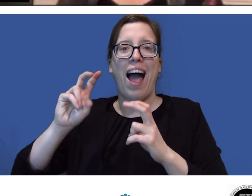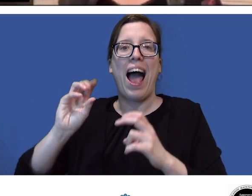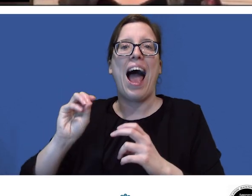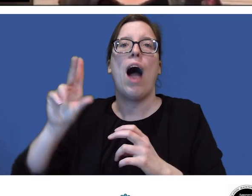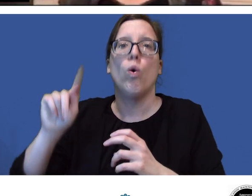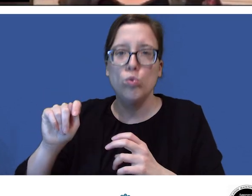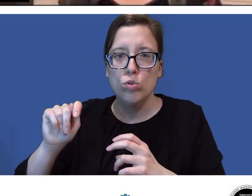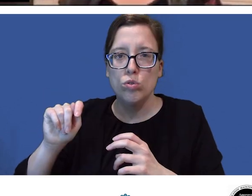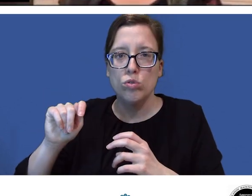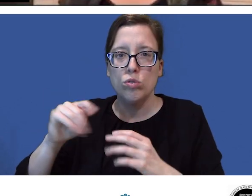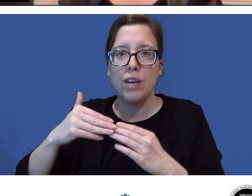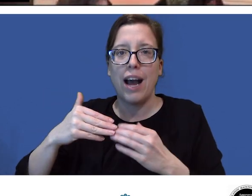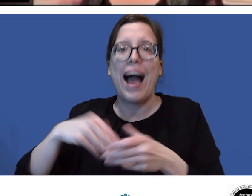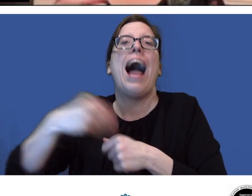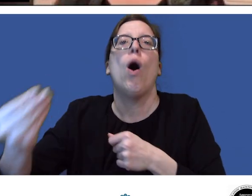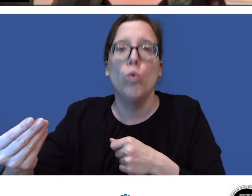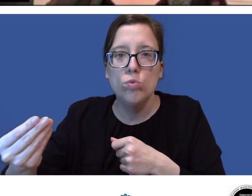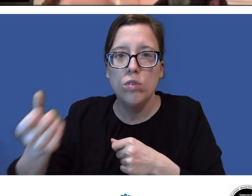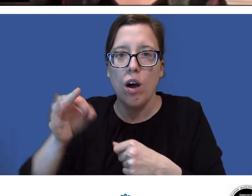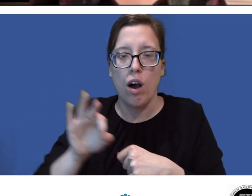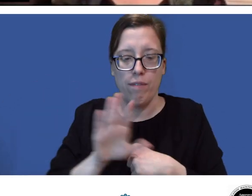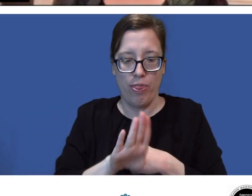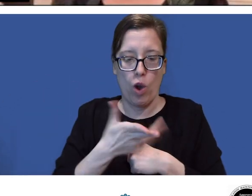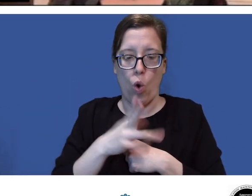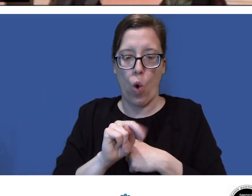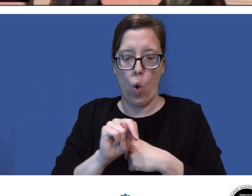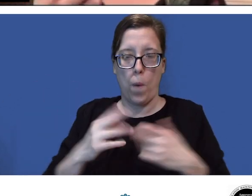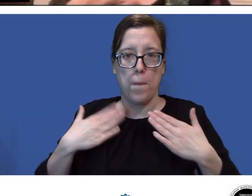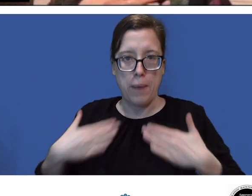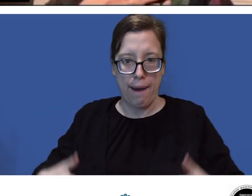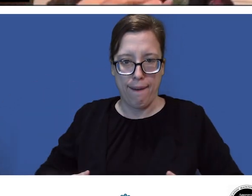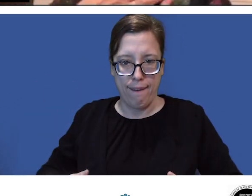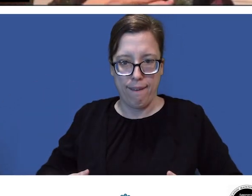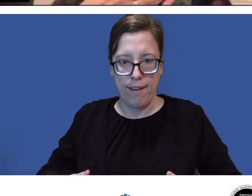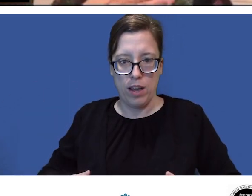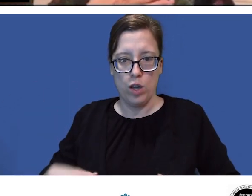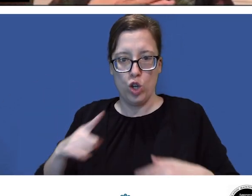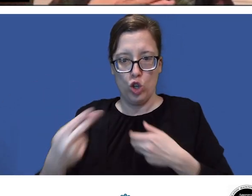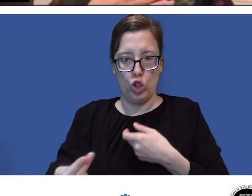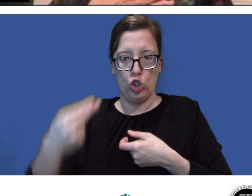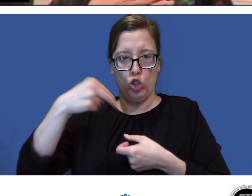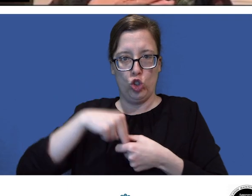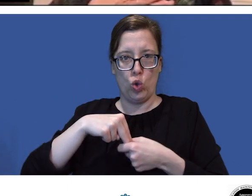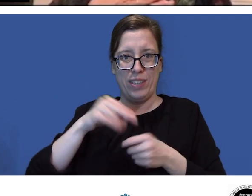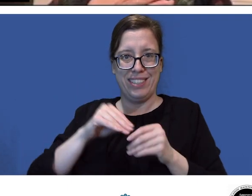We need to invite that learner out of her own body